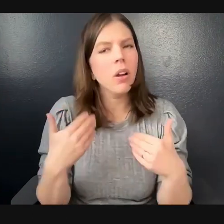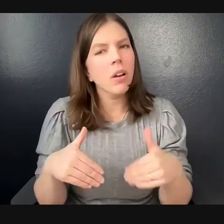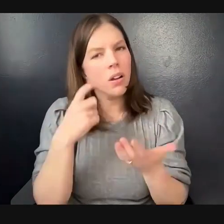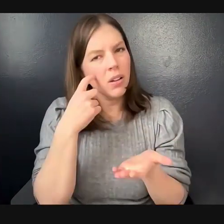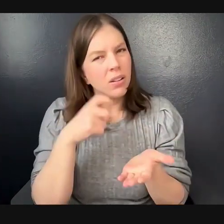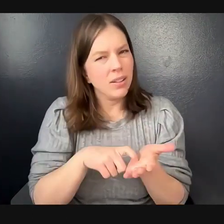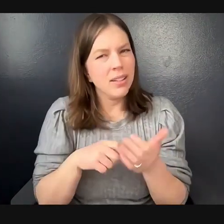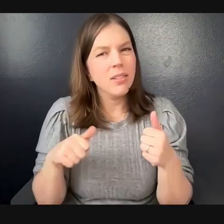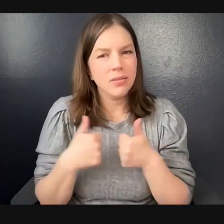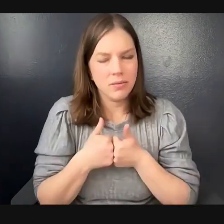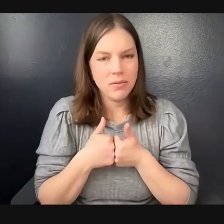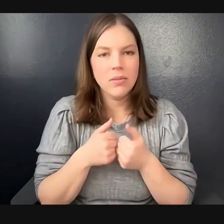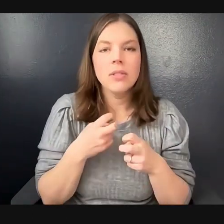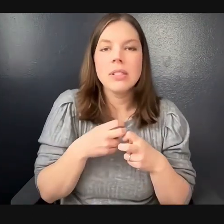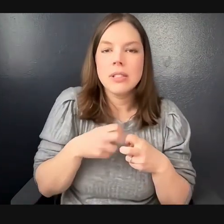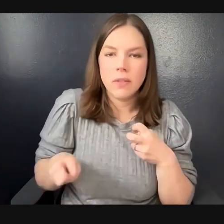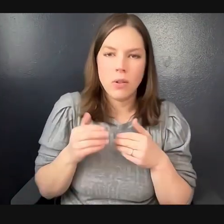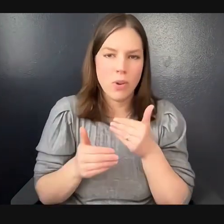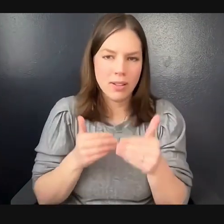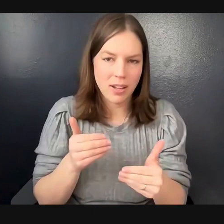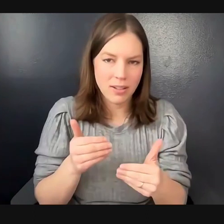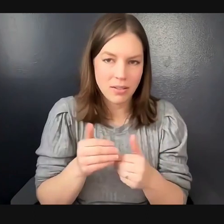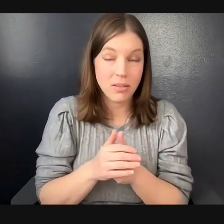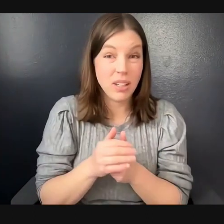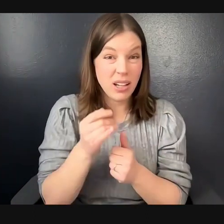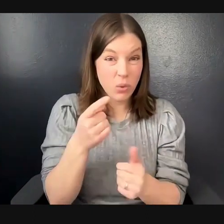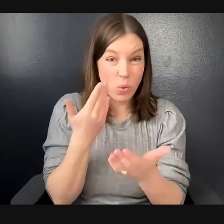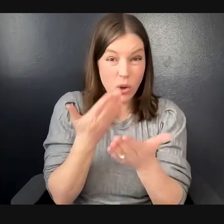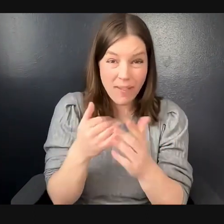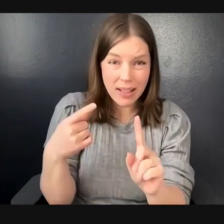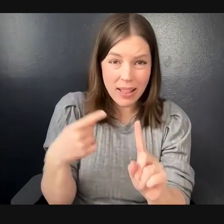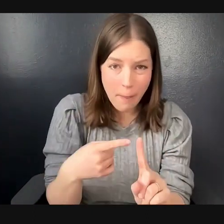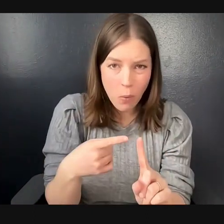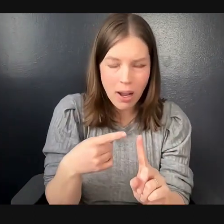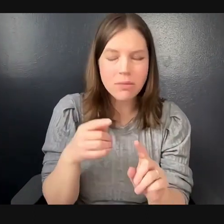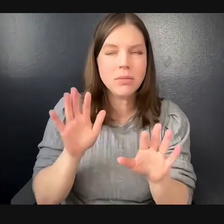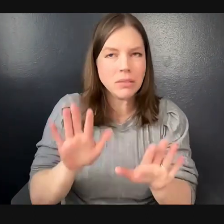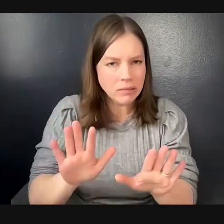it's a difficult process. If you've arrived at that point, you